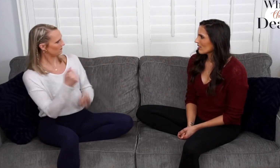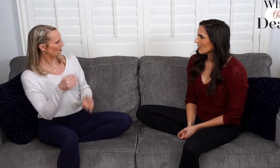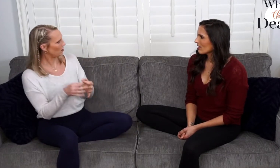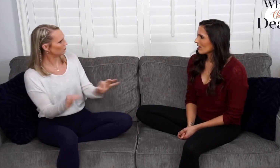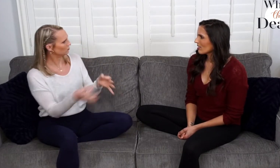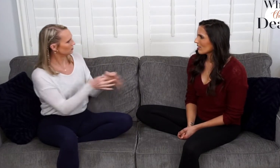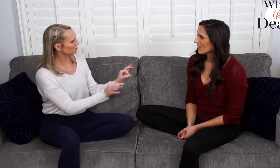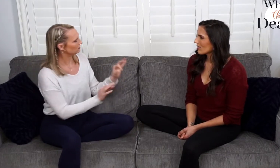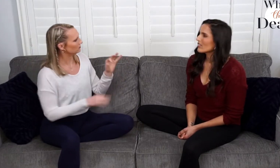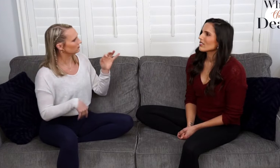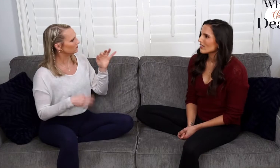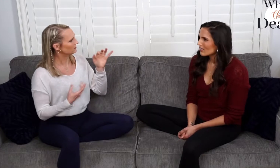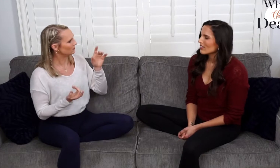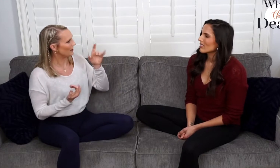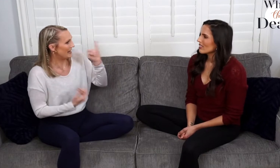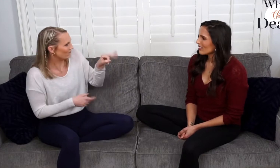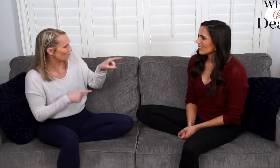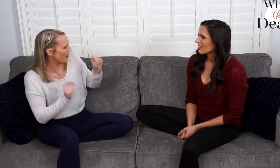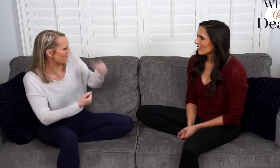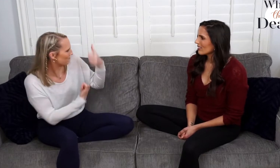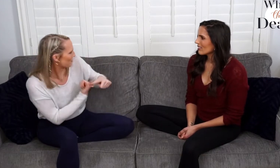with learning both languages if you can remember